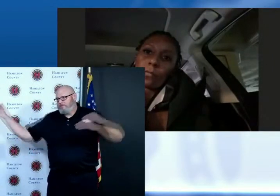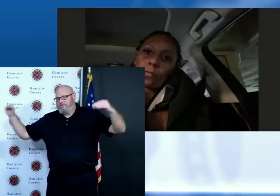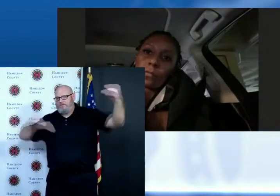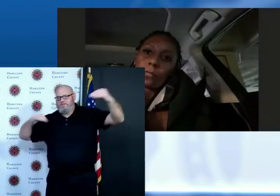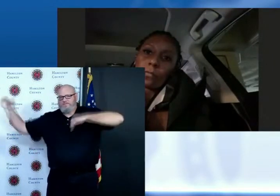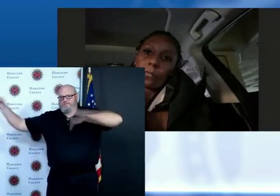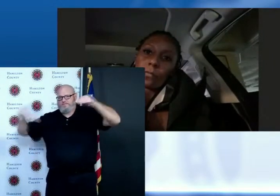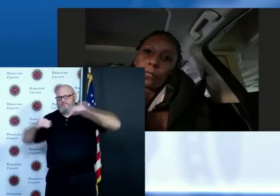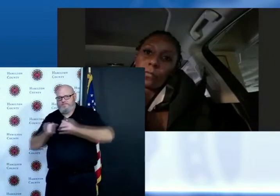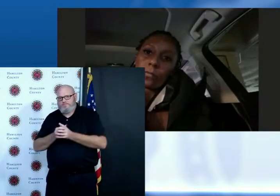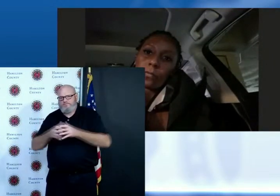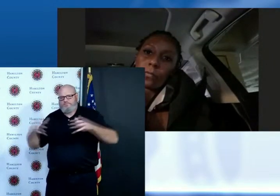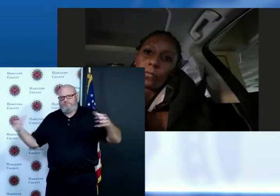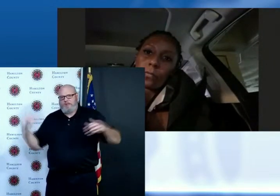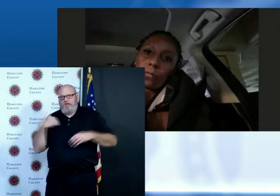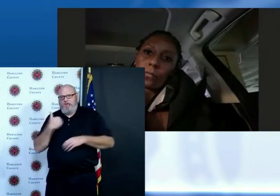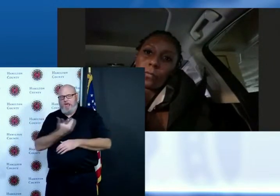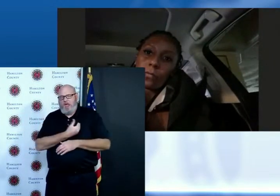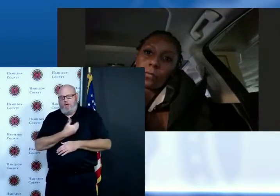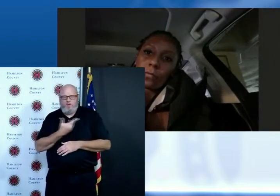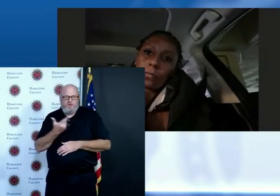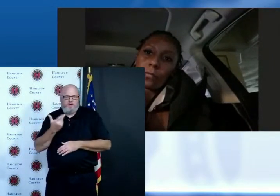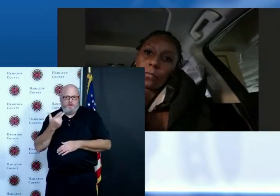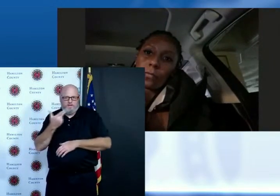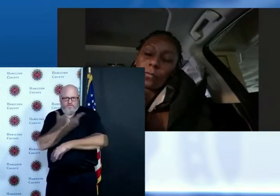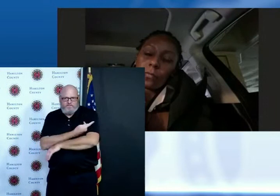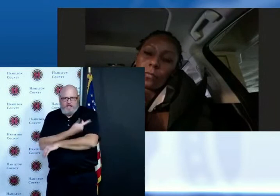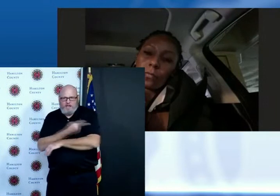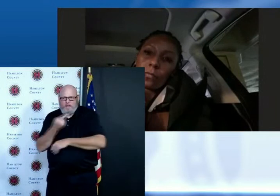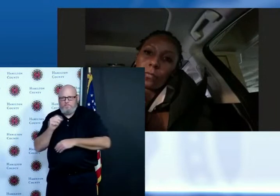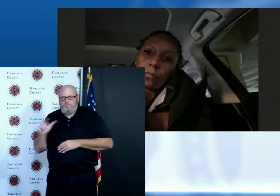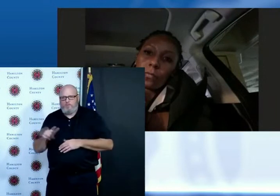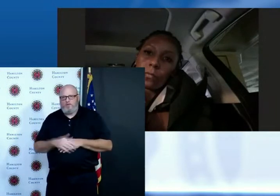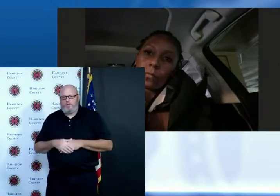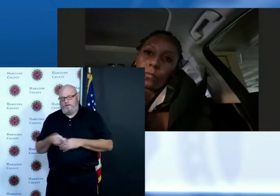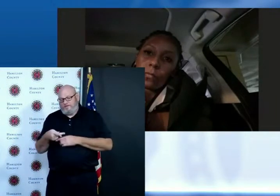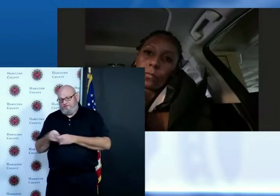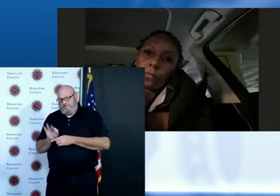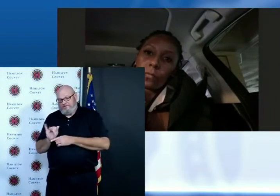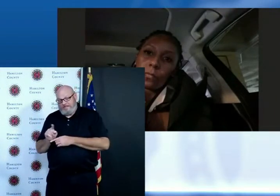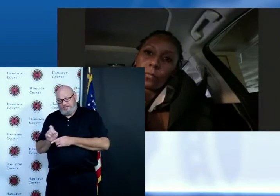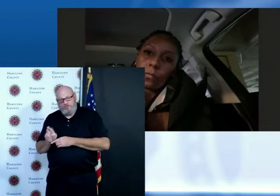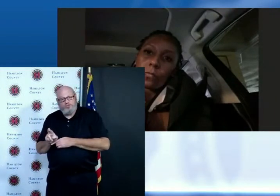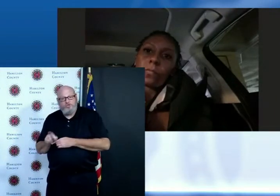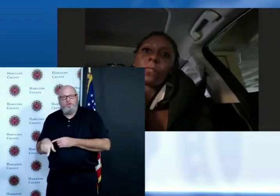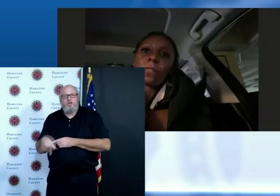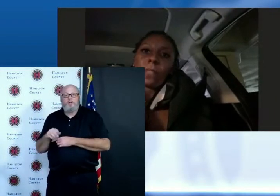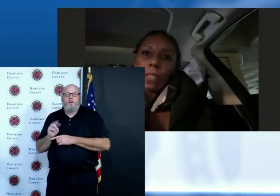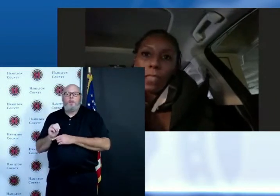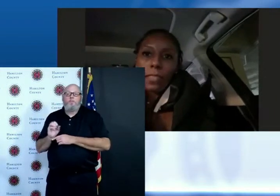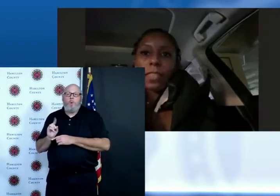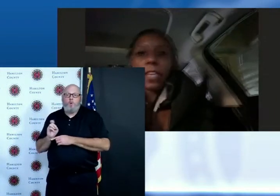producing within their facilities to help increase vaccine here in the united states thank you